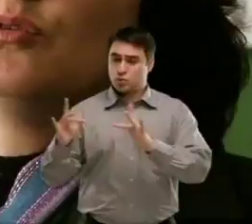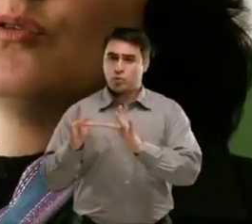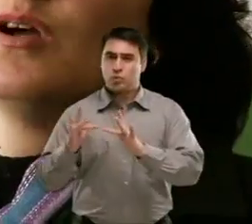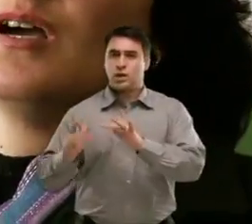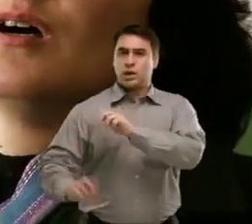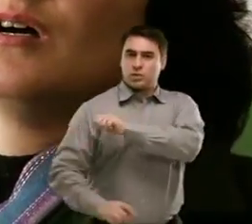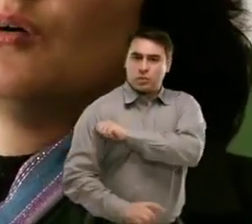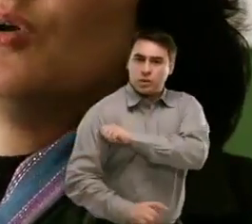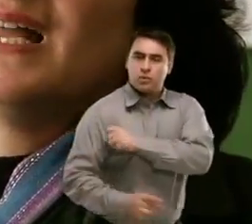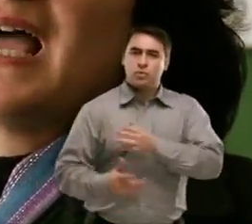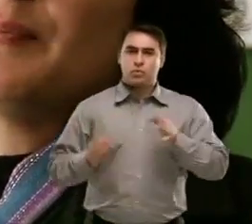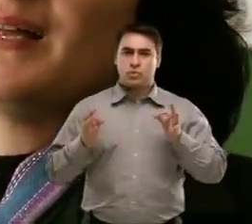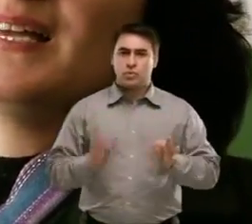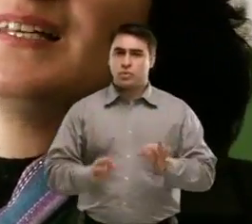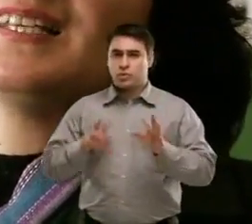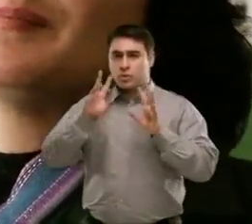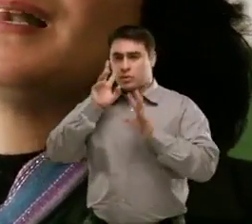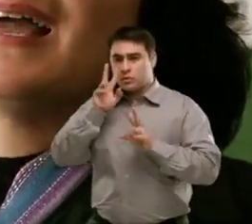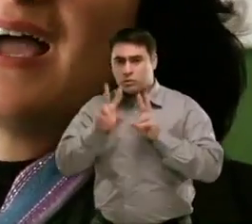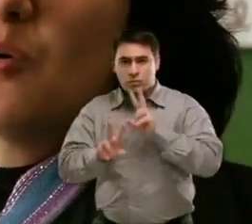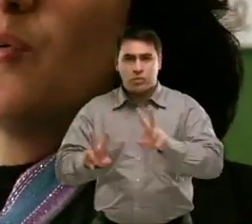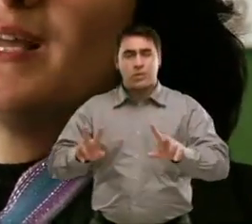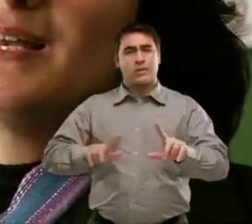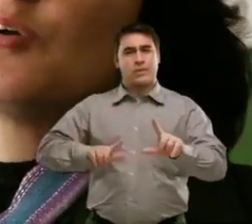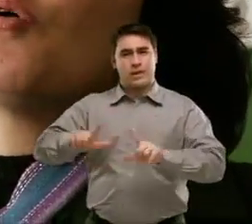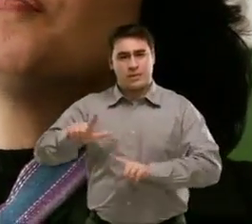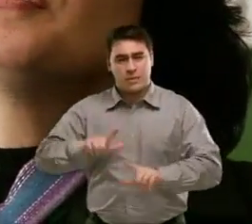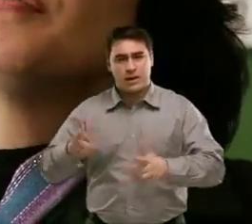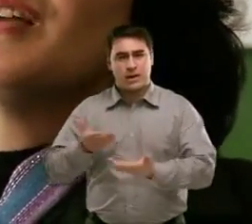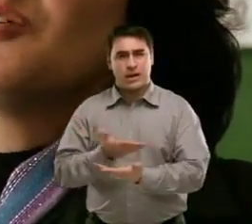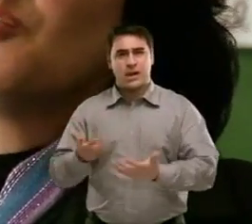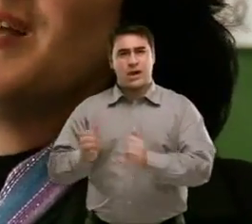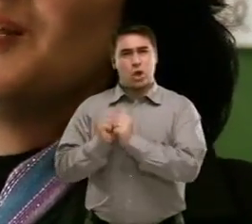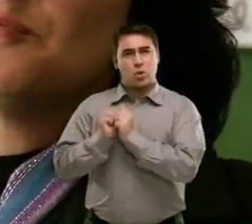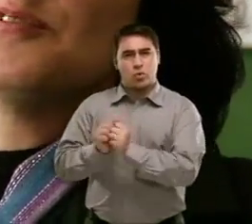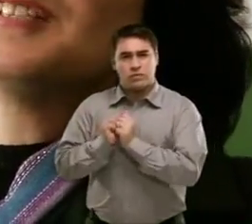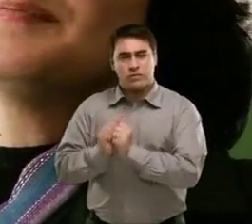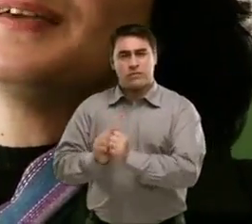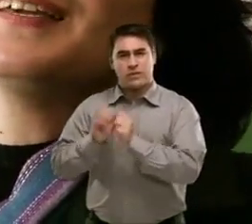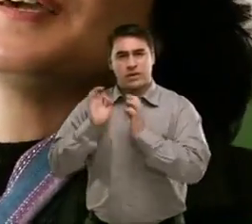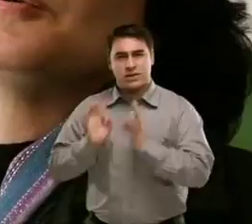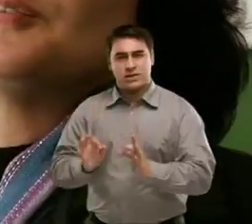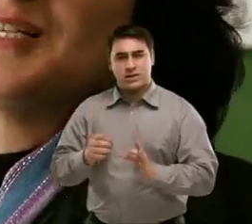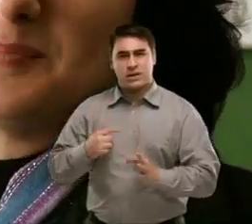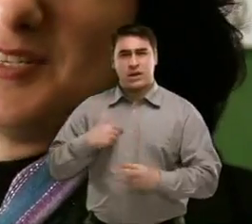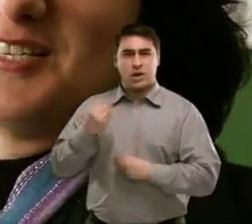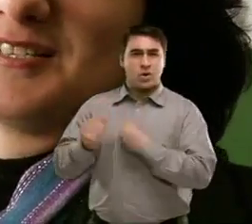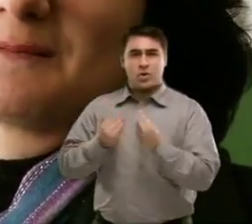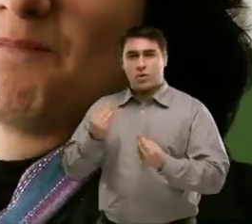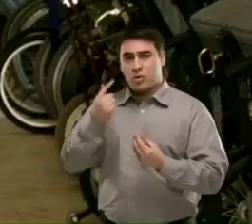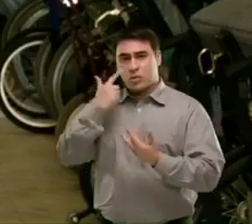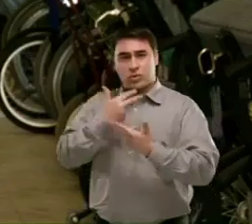look at them, work and live with them, I will not know what resources they need. You need to have the student, the child, the adolescent in front of you,